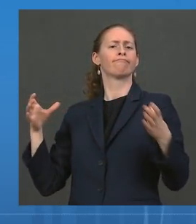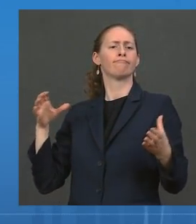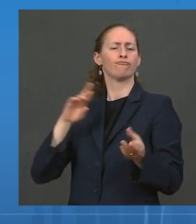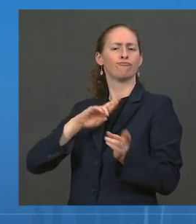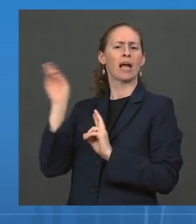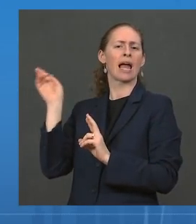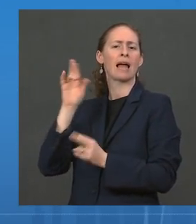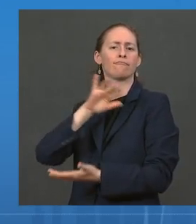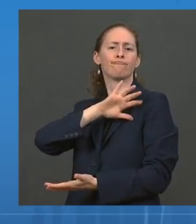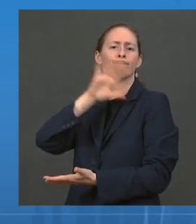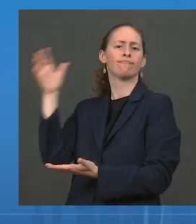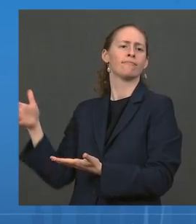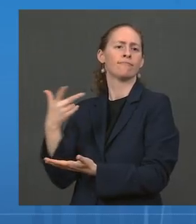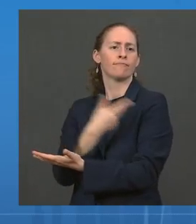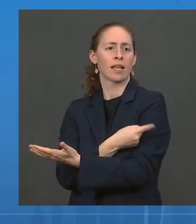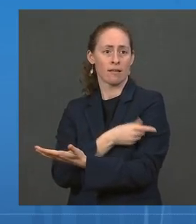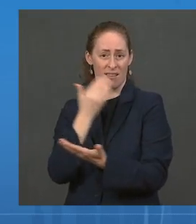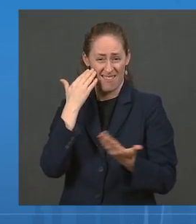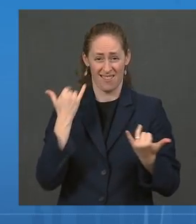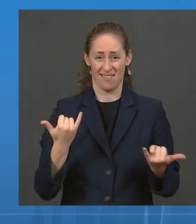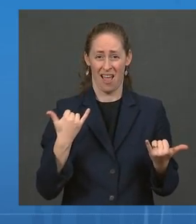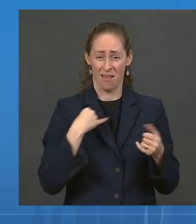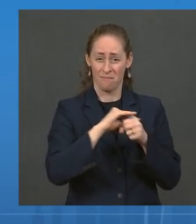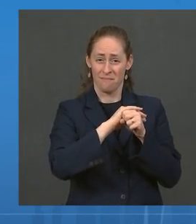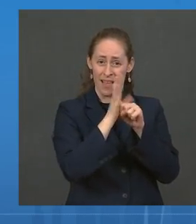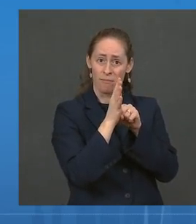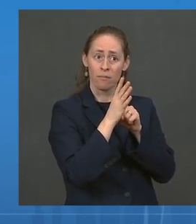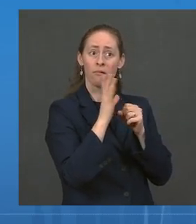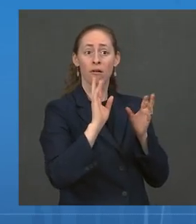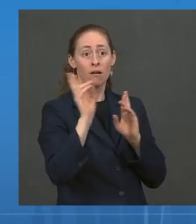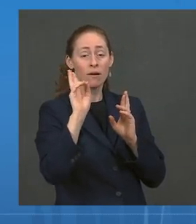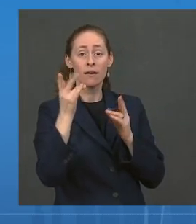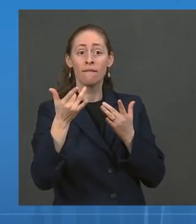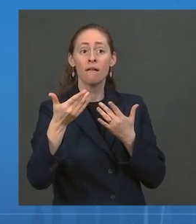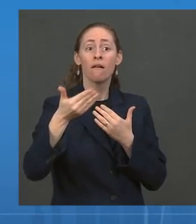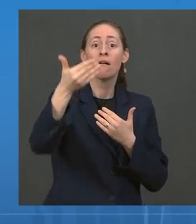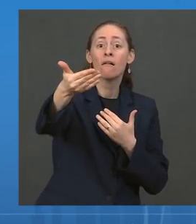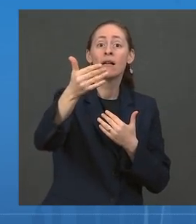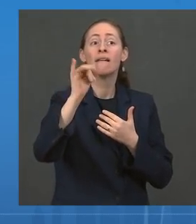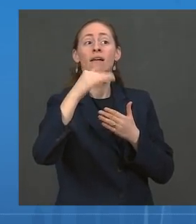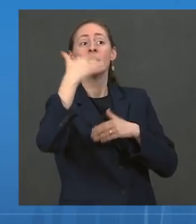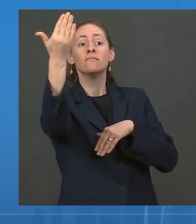for the current pandemic and set us up to react quickly to any future pandemic threats.